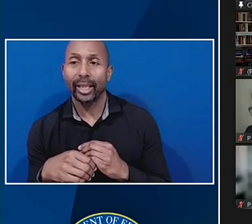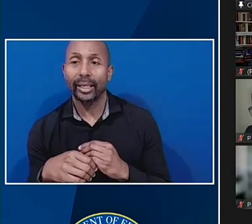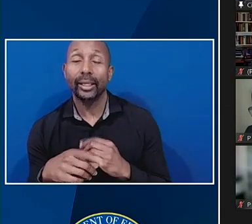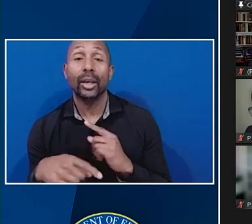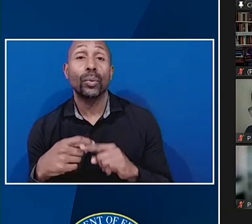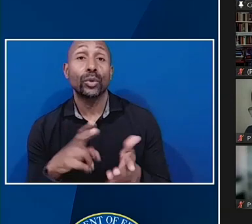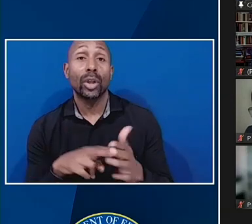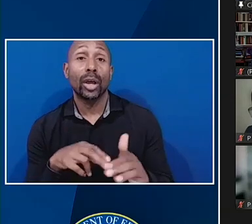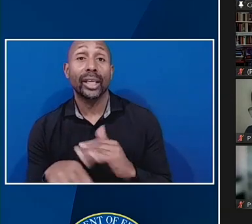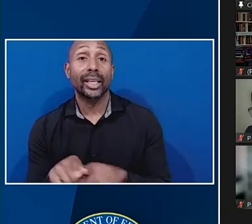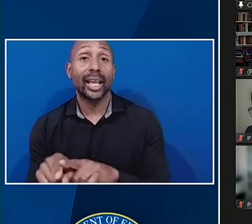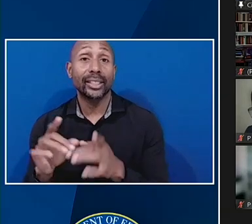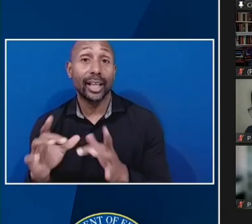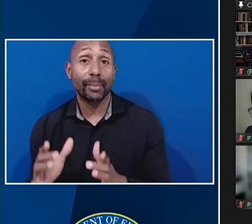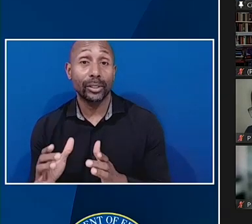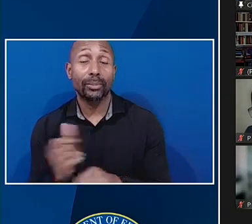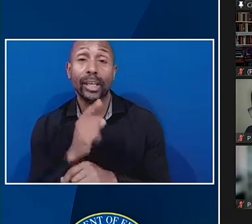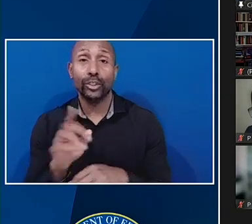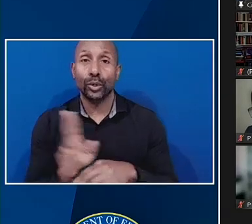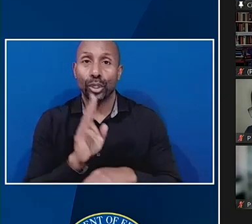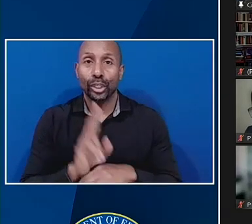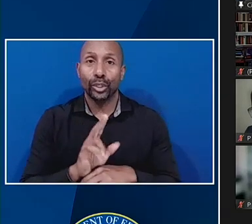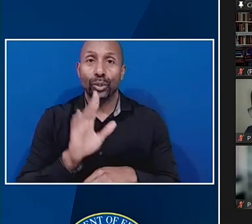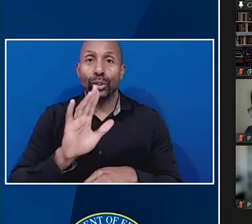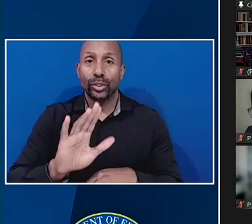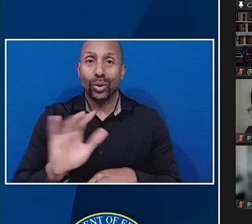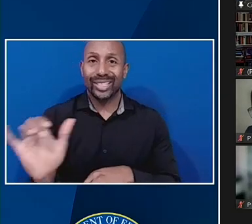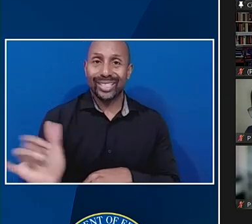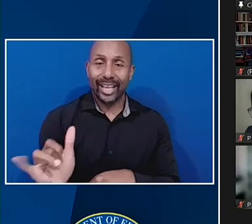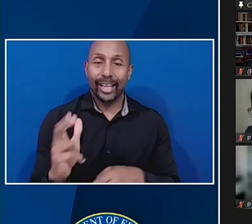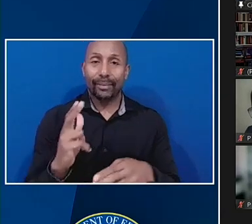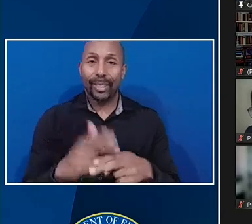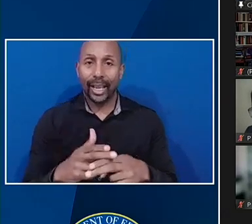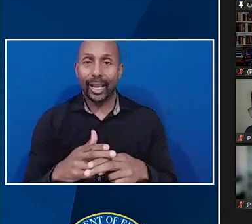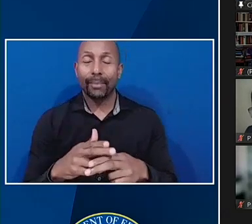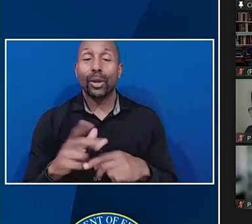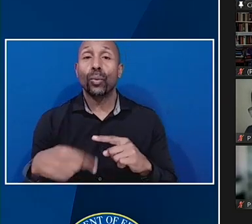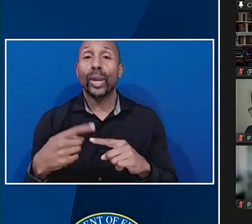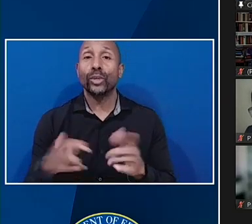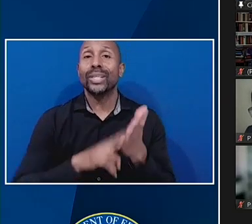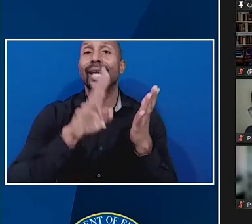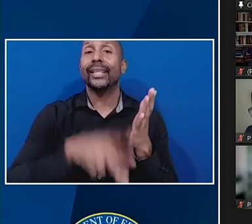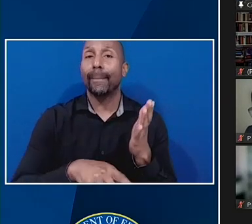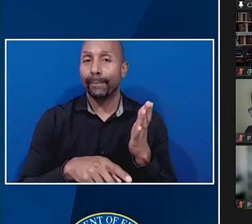logging in with the name that you use to sign up with. Thank you. So Cindy, our first speaker is Mia